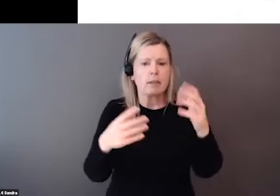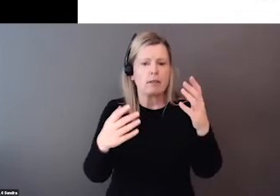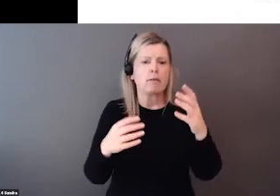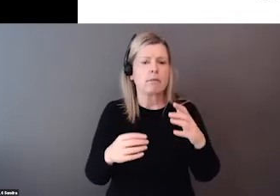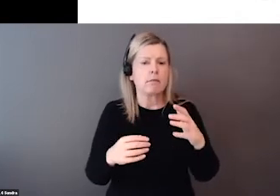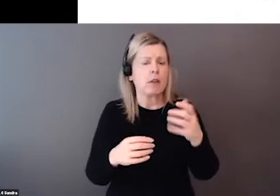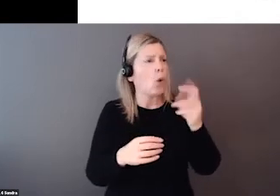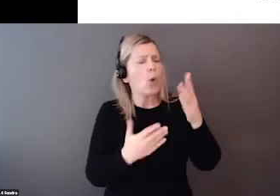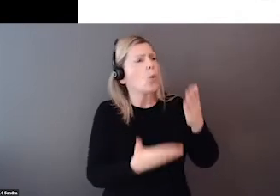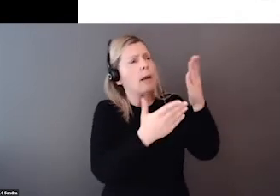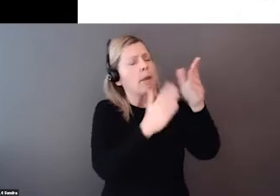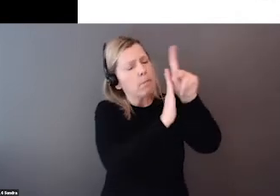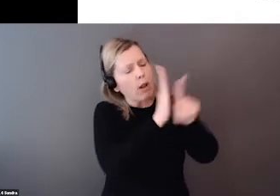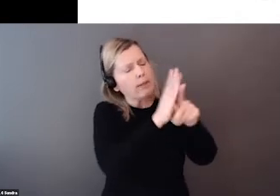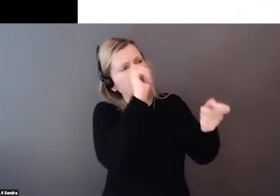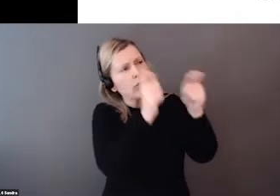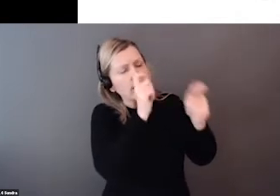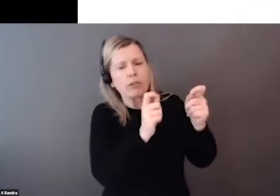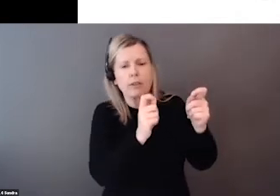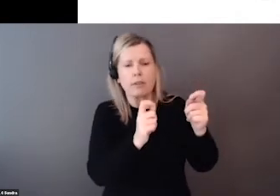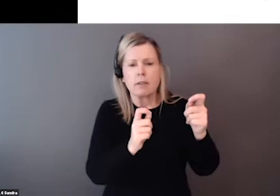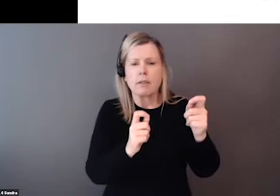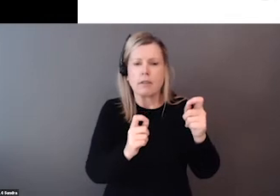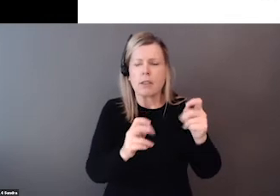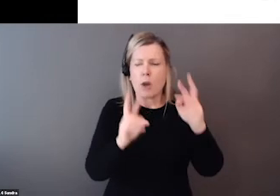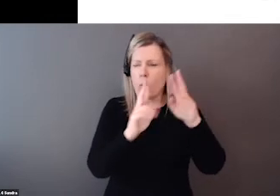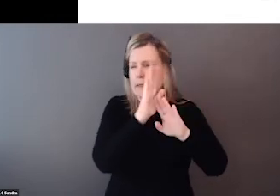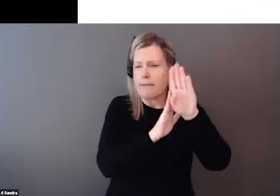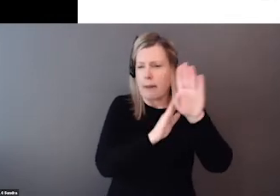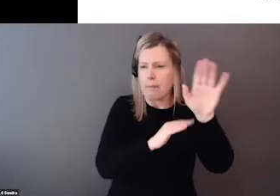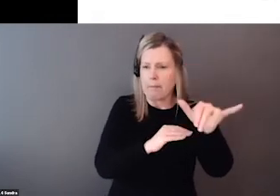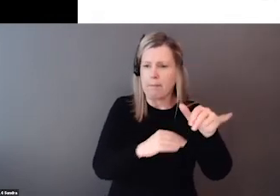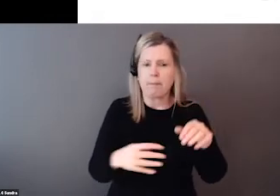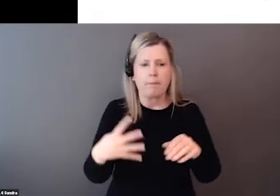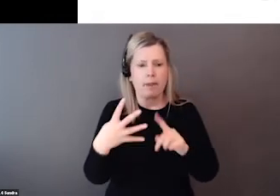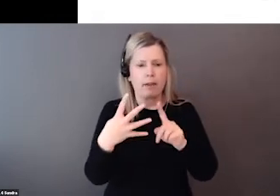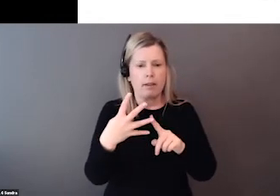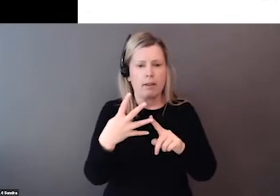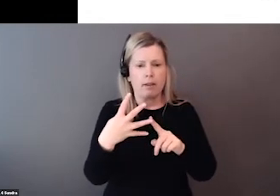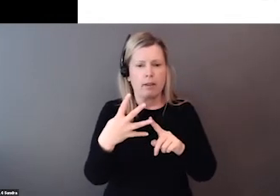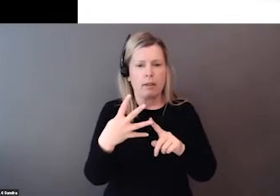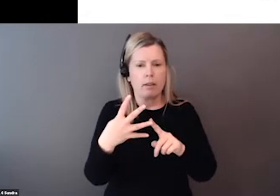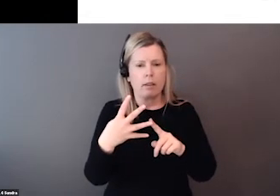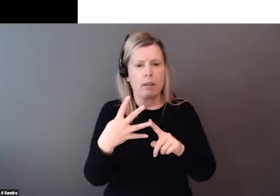that address some of the anticipated barriers and facilitators in the future of work. We also hope to contribute to the design